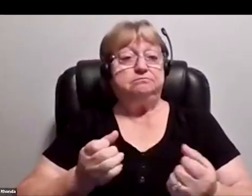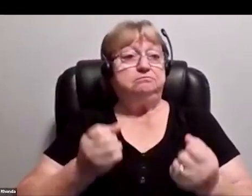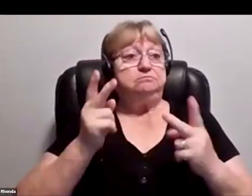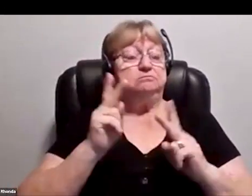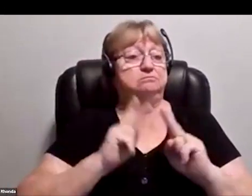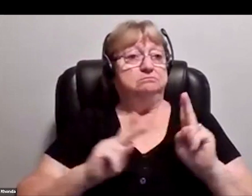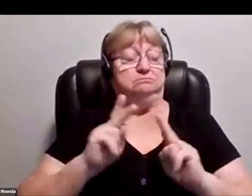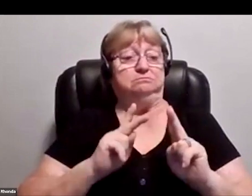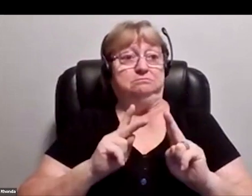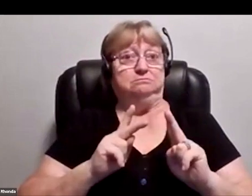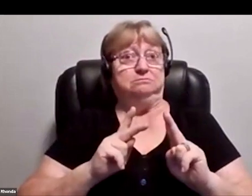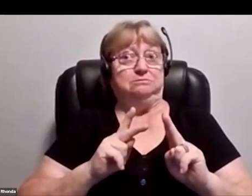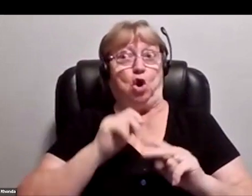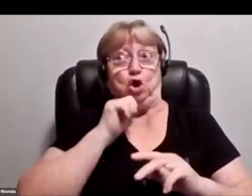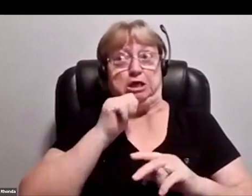who are not in space can say that sentence.